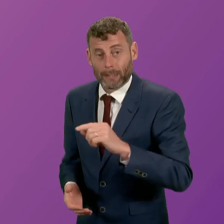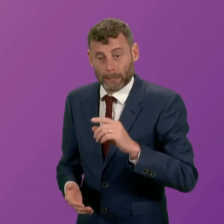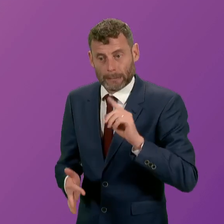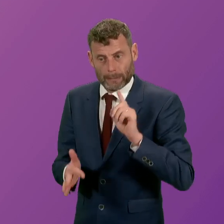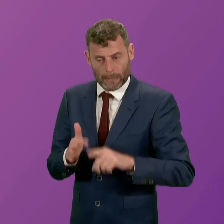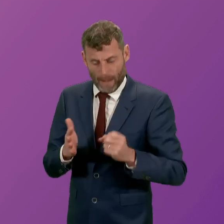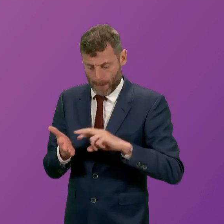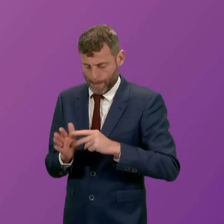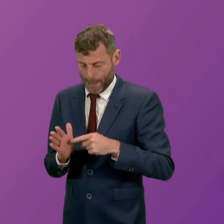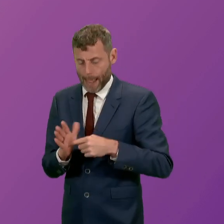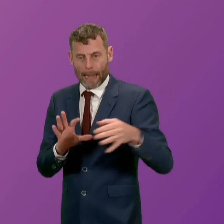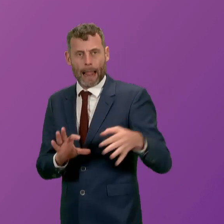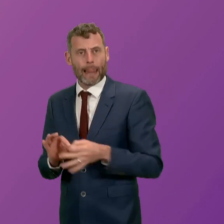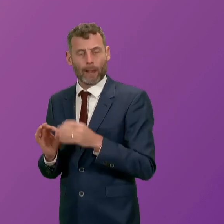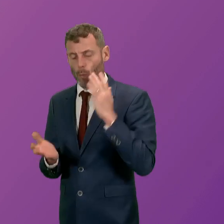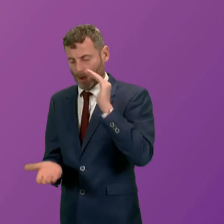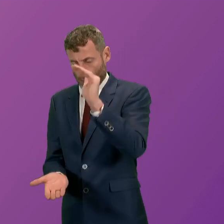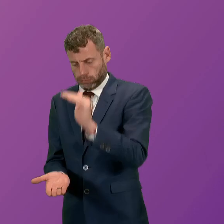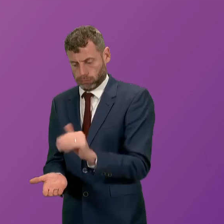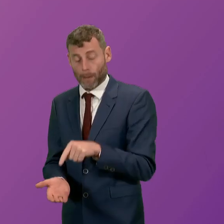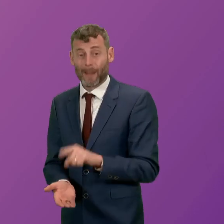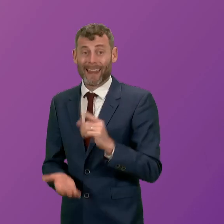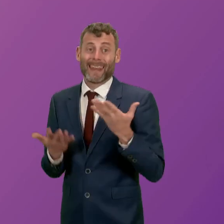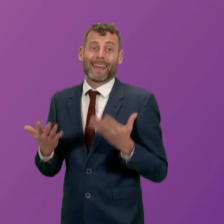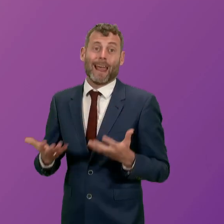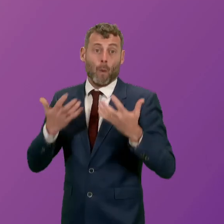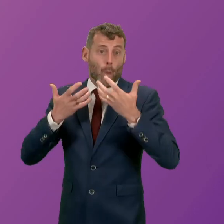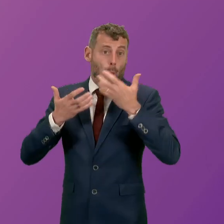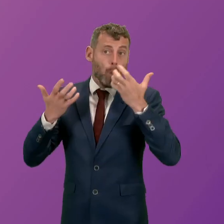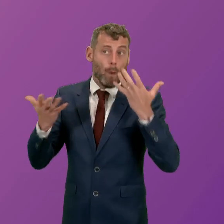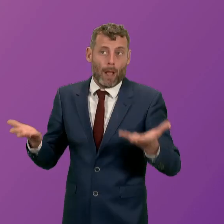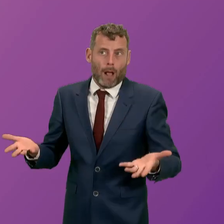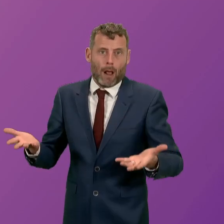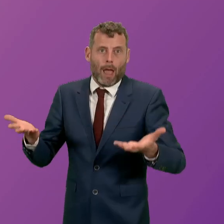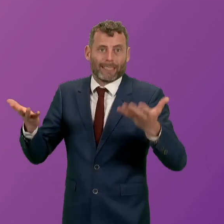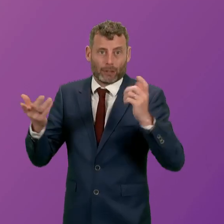Climate change is driving more extreme conditions, and we all need to adapt to that reality. I urge